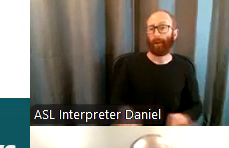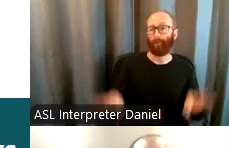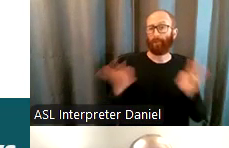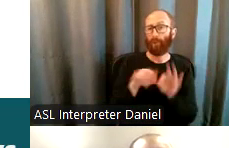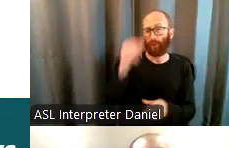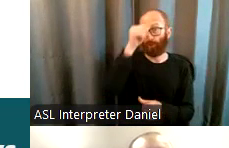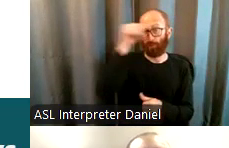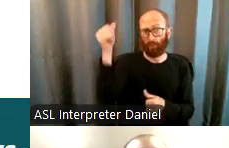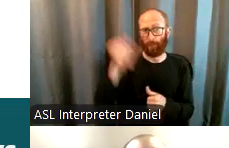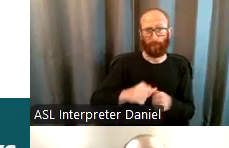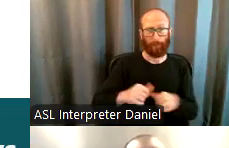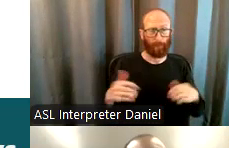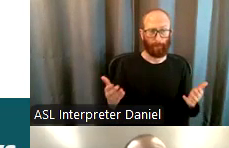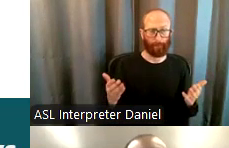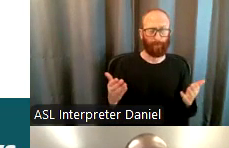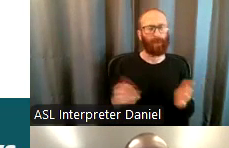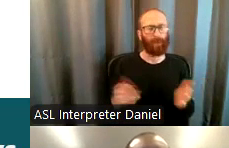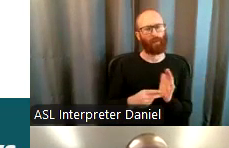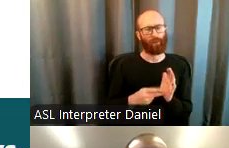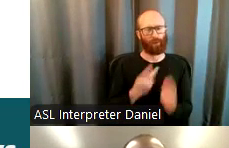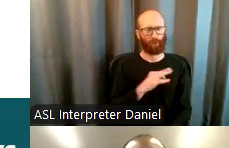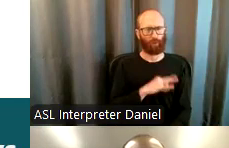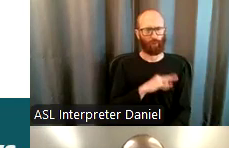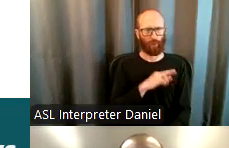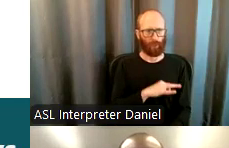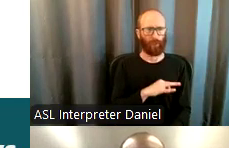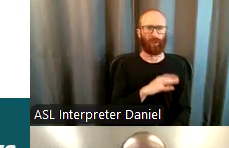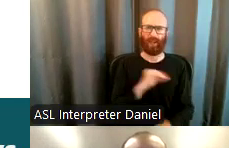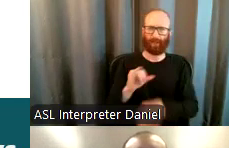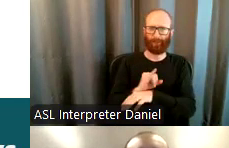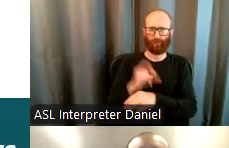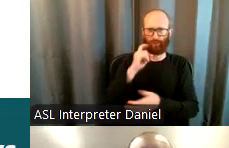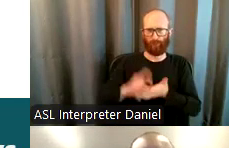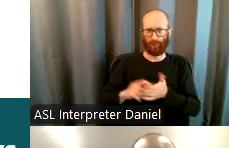this pathway is that the Dual credit and um industry recognized credential is a